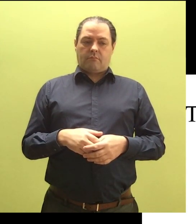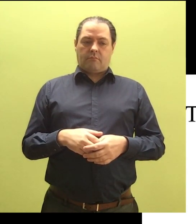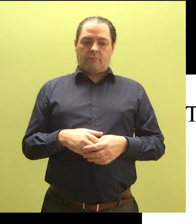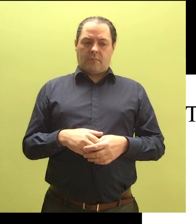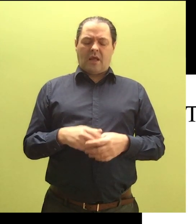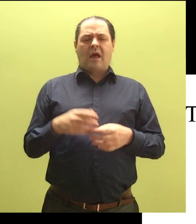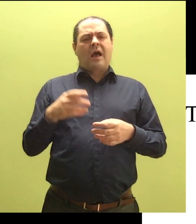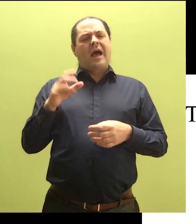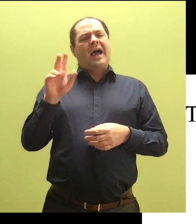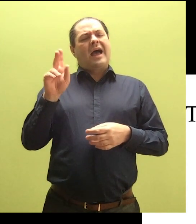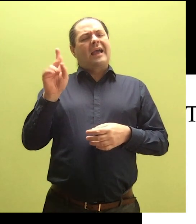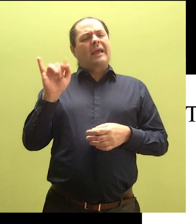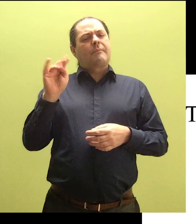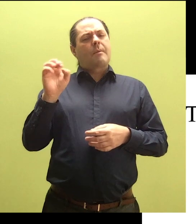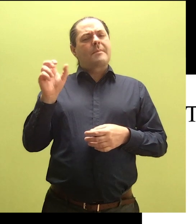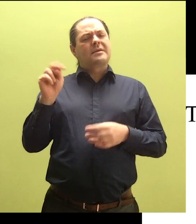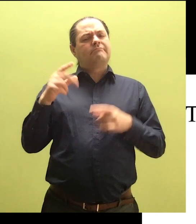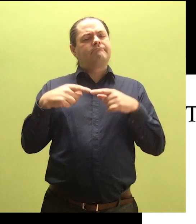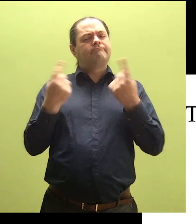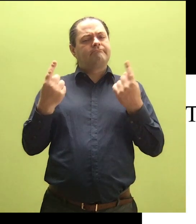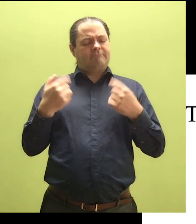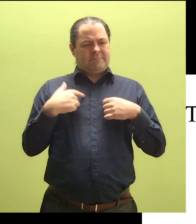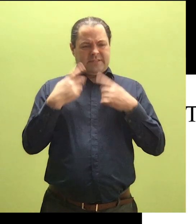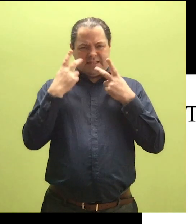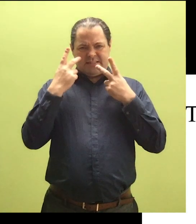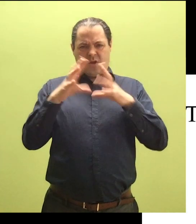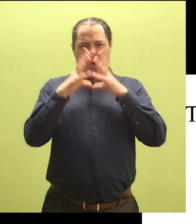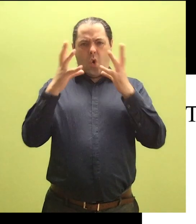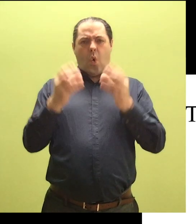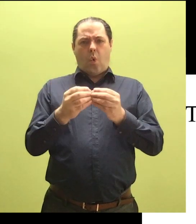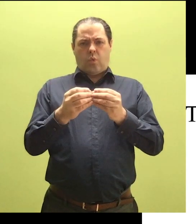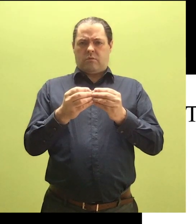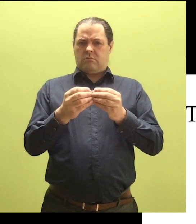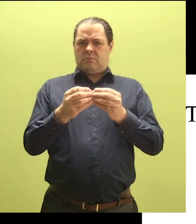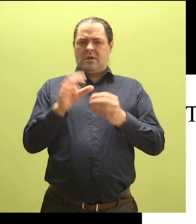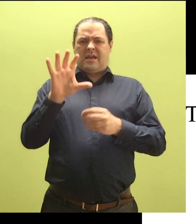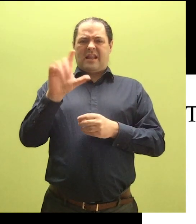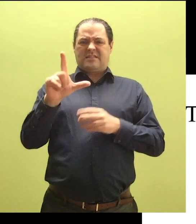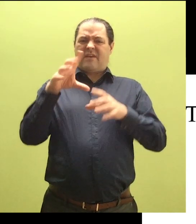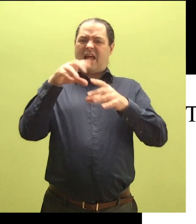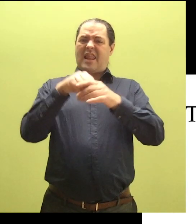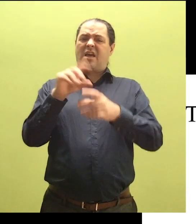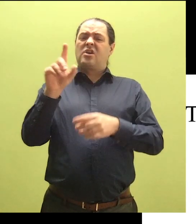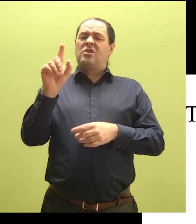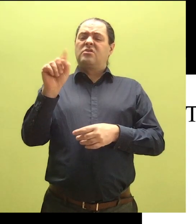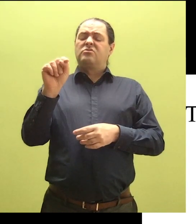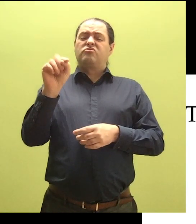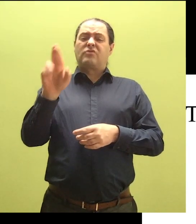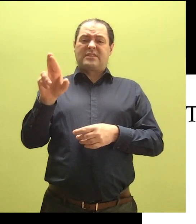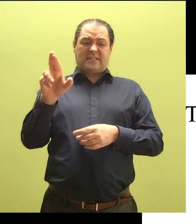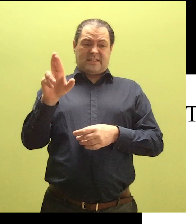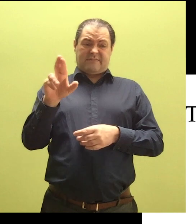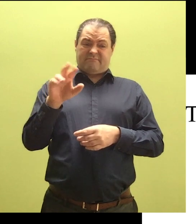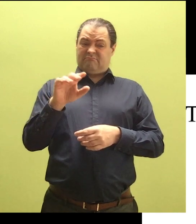Benedicto & Brentari, Kimmelman 2018 observes whole entity classifiers in transitive clauses, as can be seen in 9a .